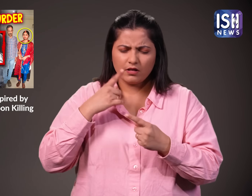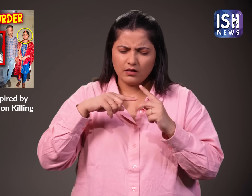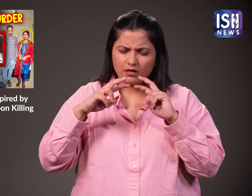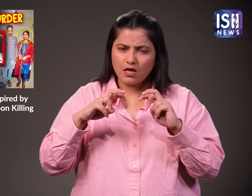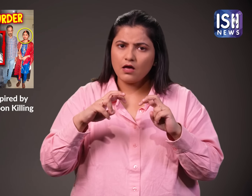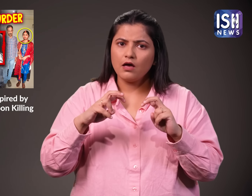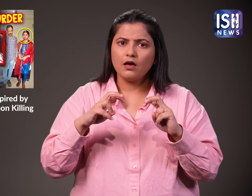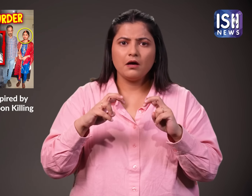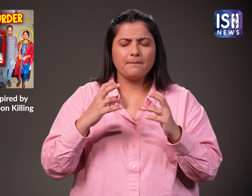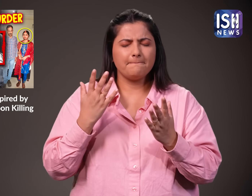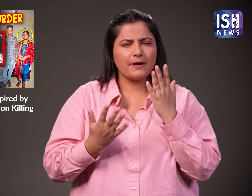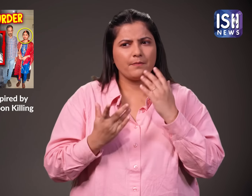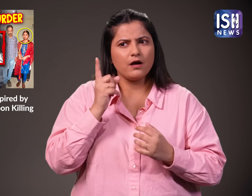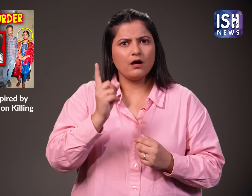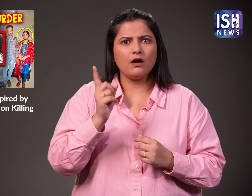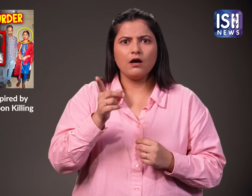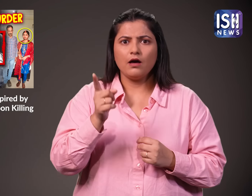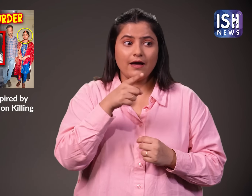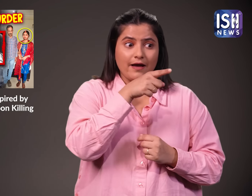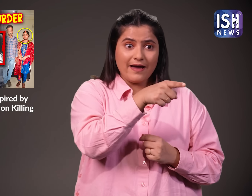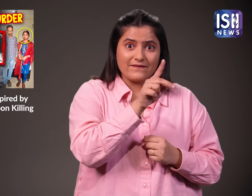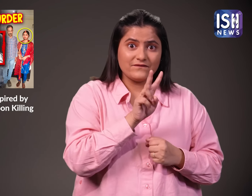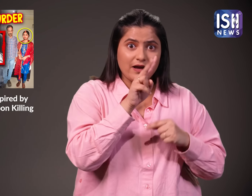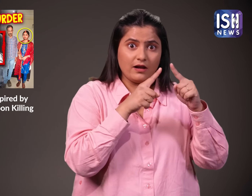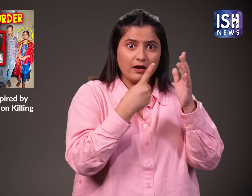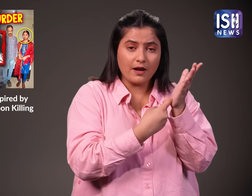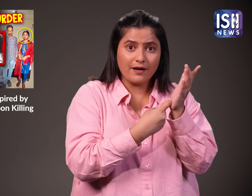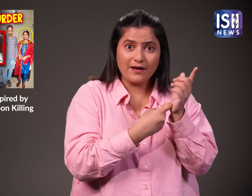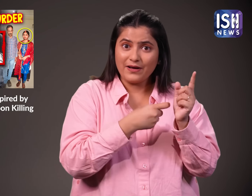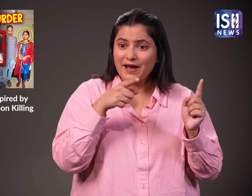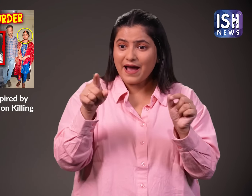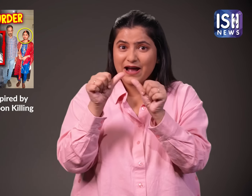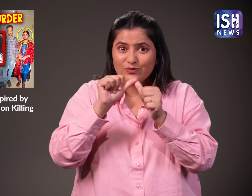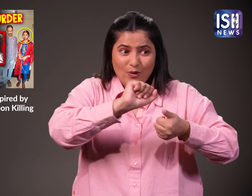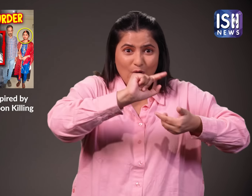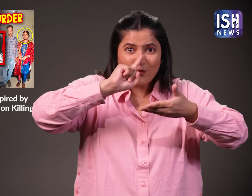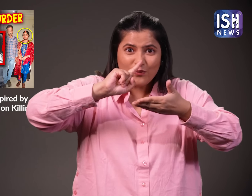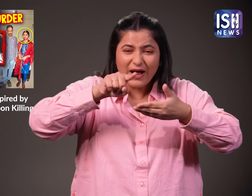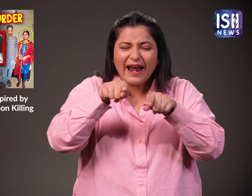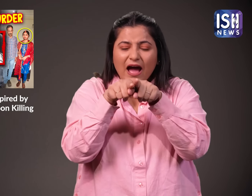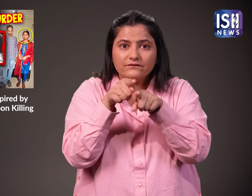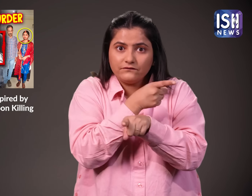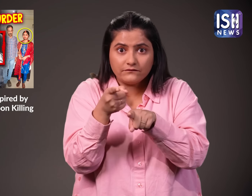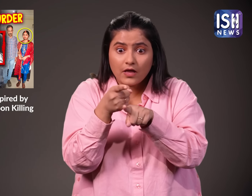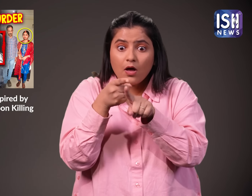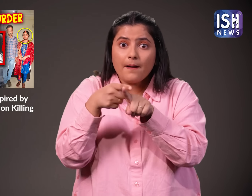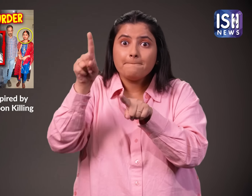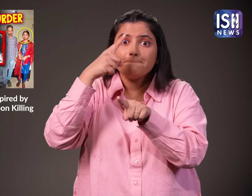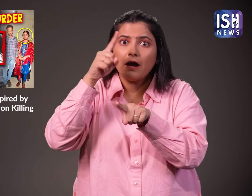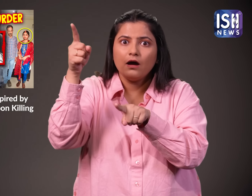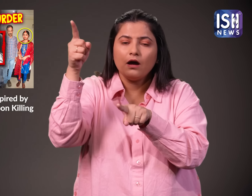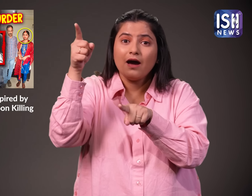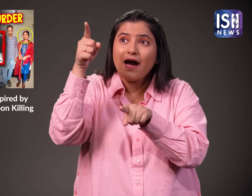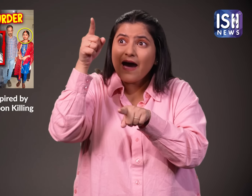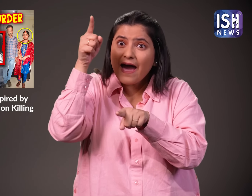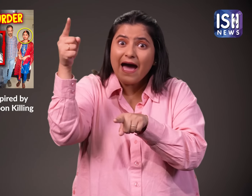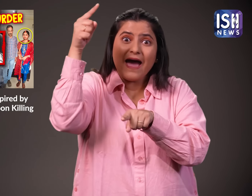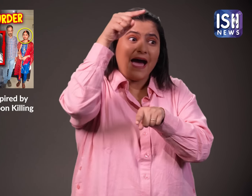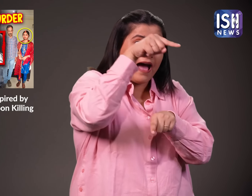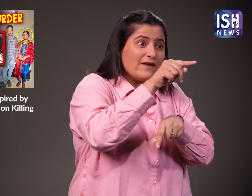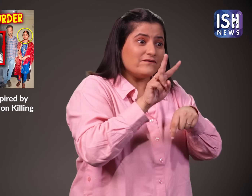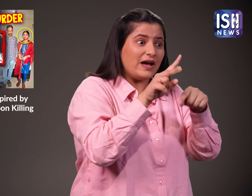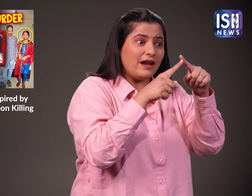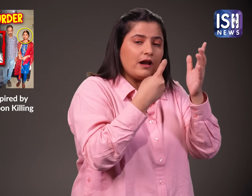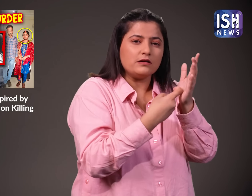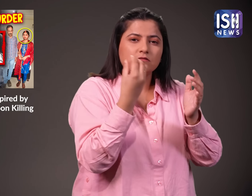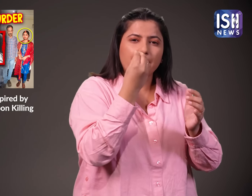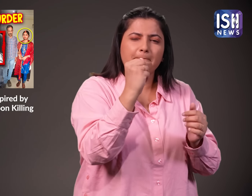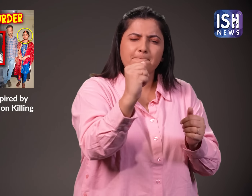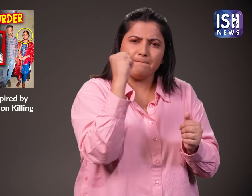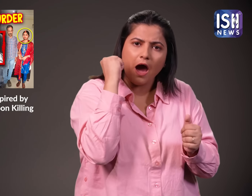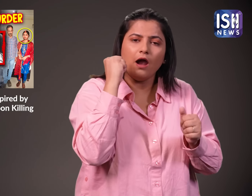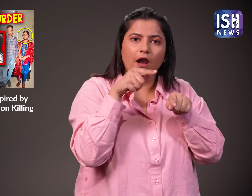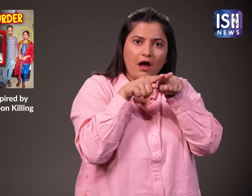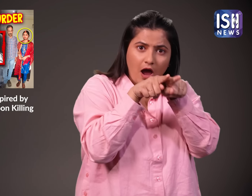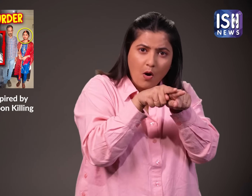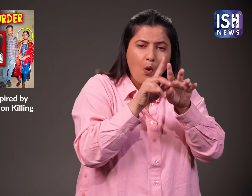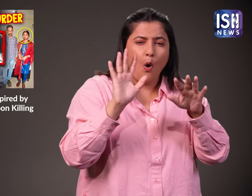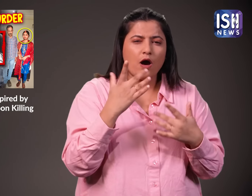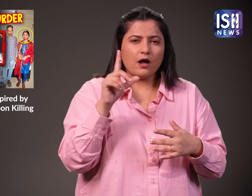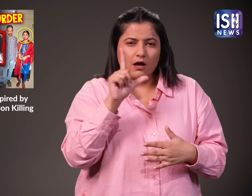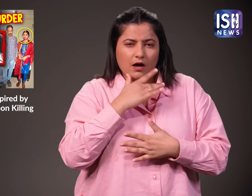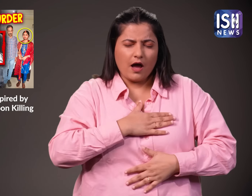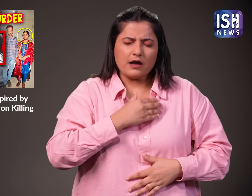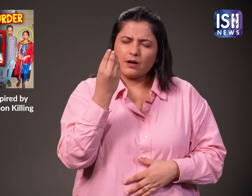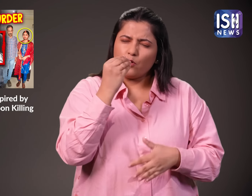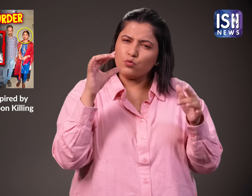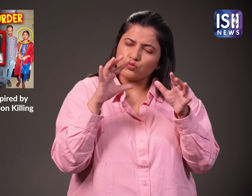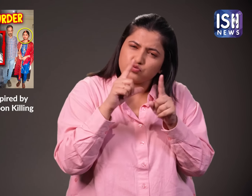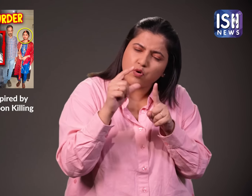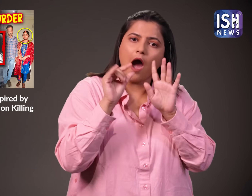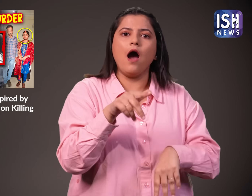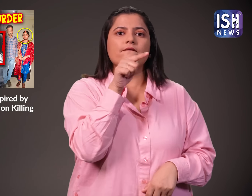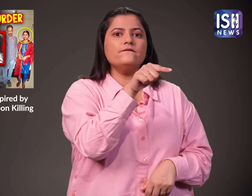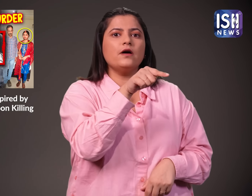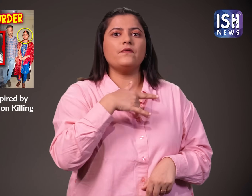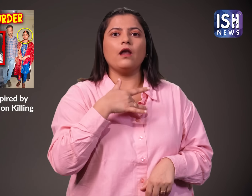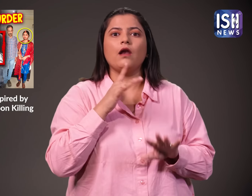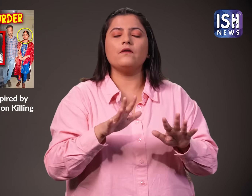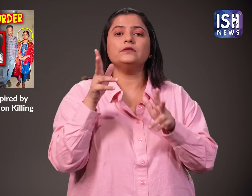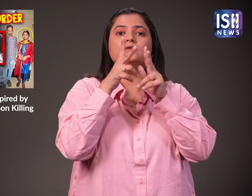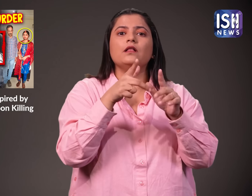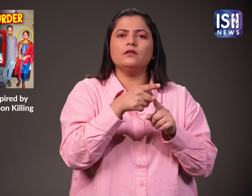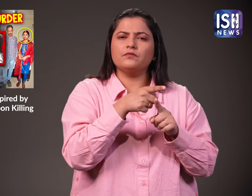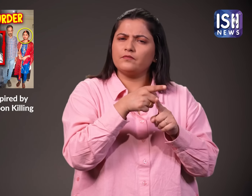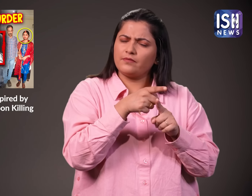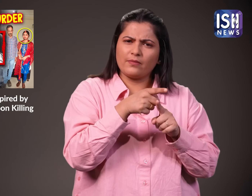According to the investigation, it is suspected that Sujata and VT Rao might have been involved in an illicit affair.